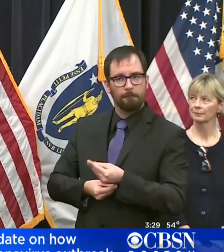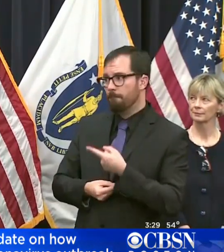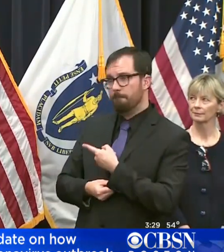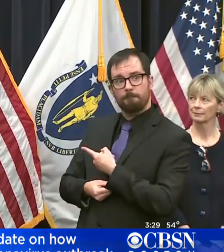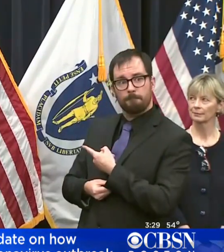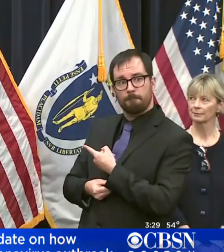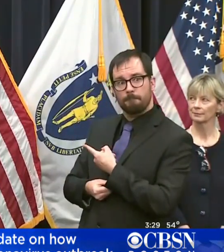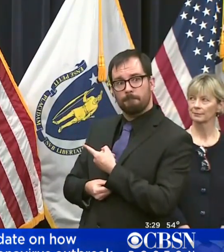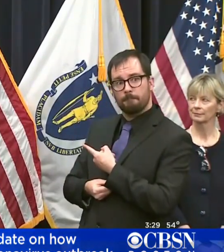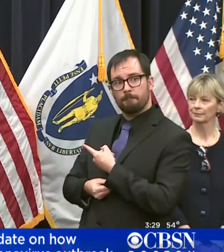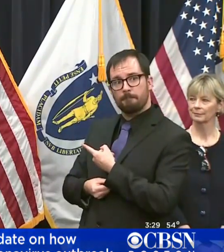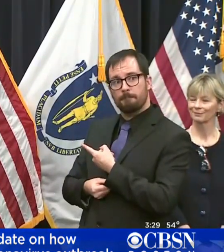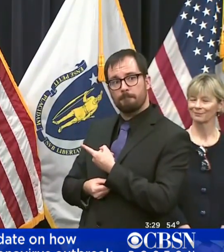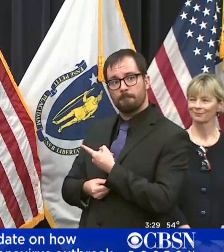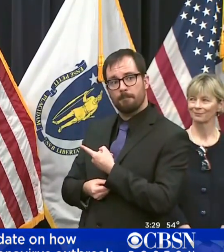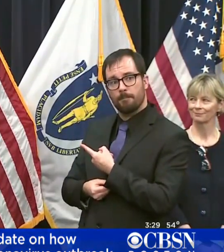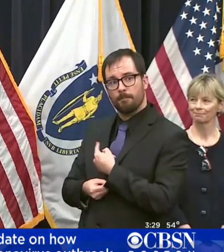THE PERSON BEHIND YOU WILL STAND PRETTY FAR BEHIND YOU. SURE.